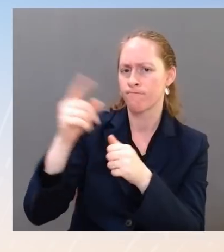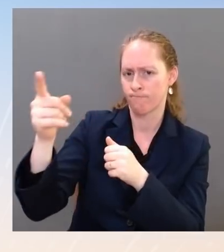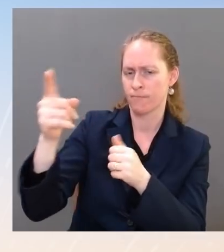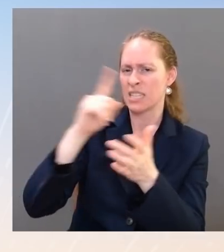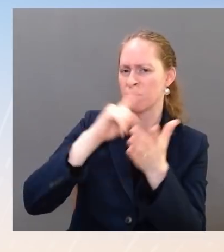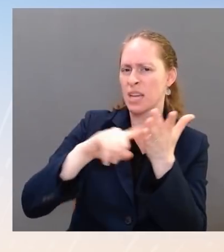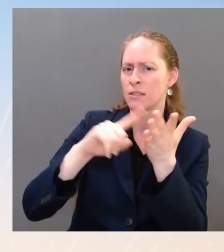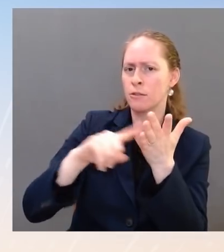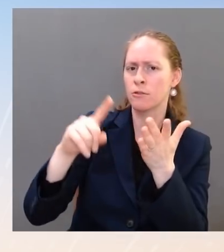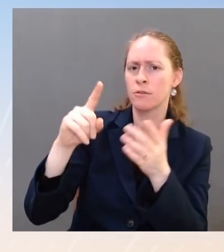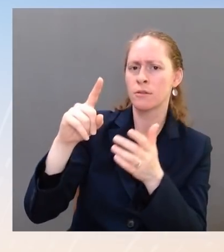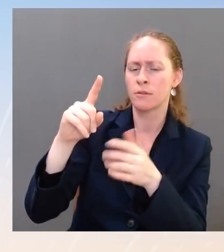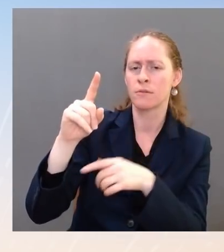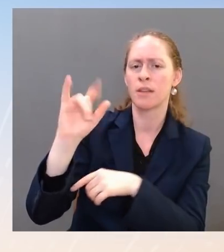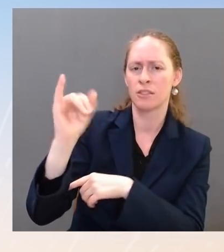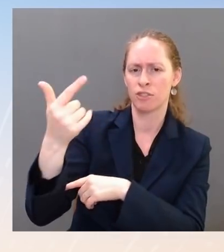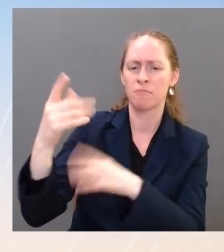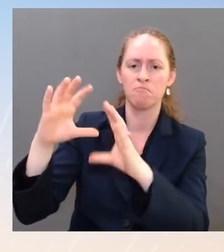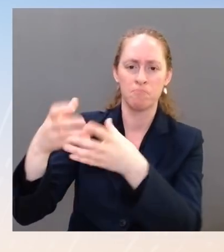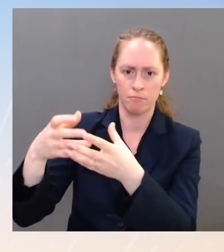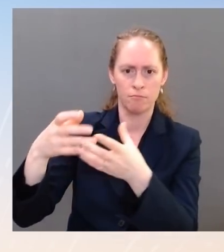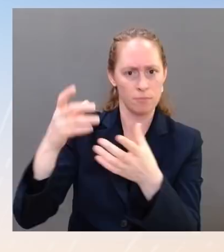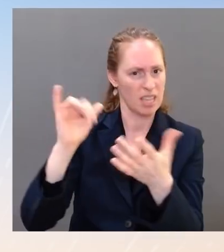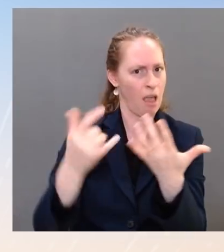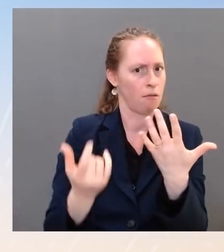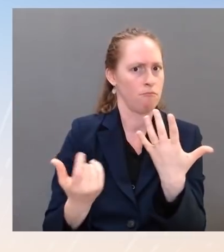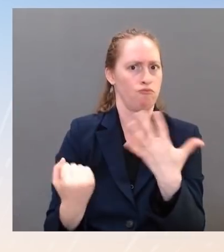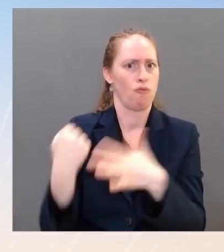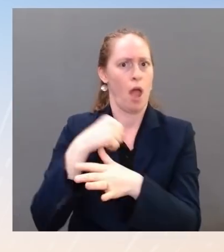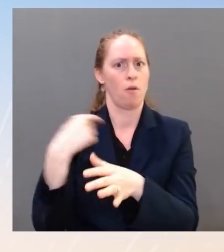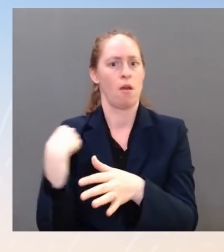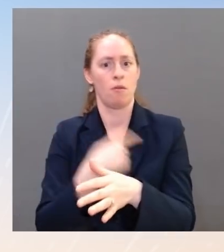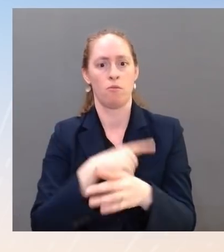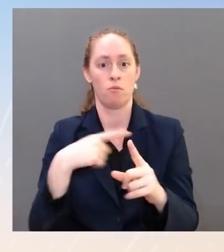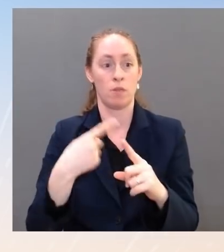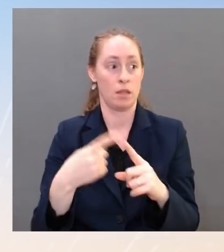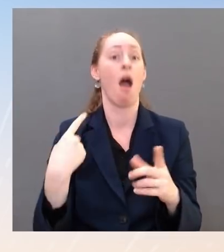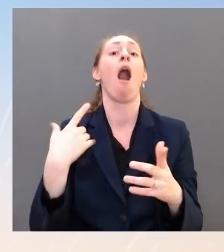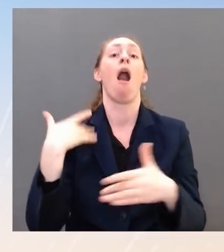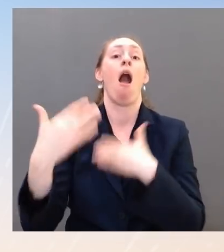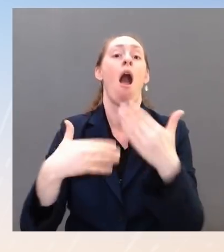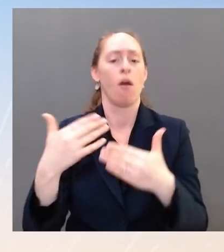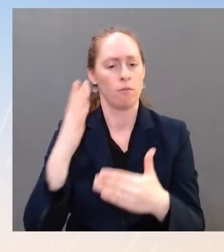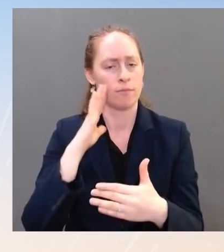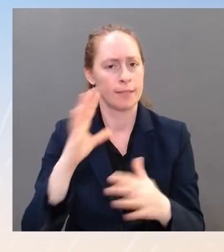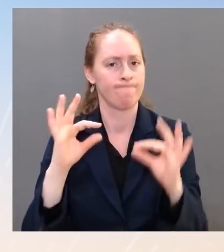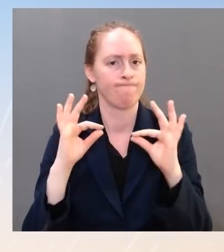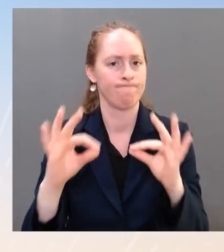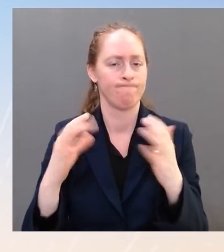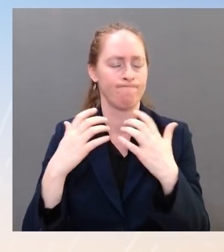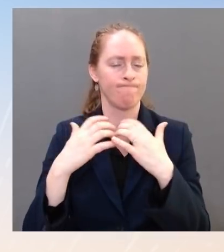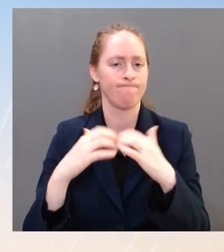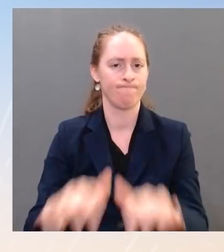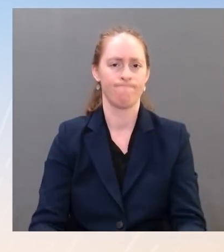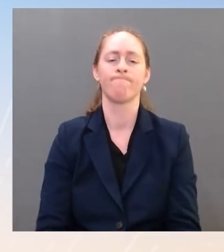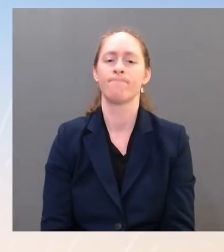that you mentioned to me when we got him. We feel very good about where we are. We know that there are going to be some contentions from time to time between inspectors, generals and secretaries.